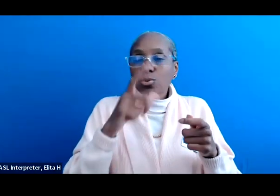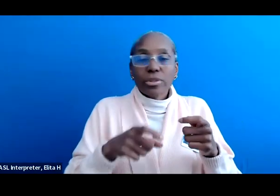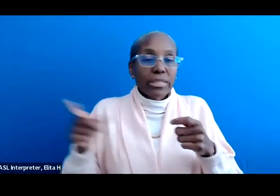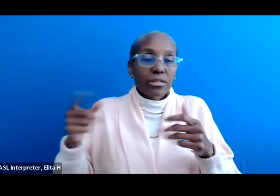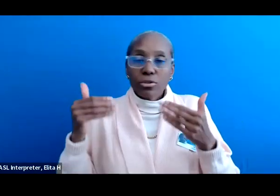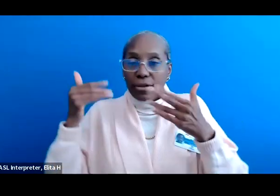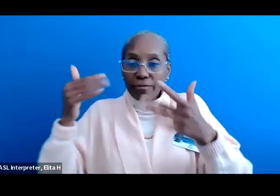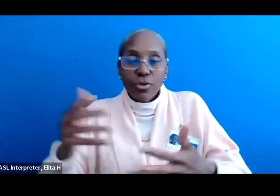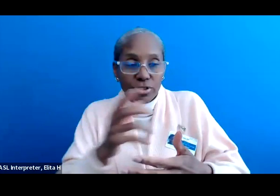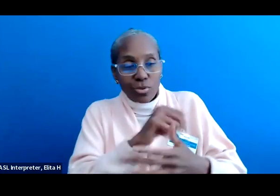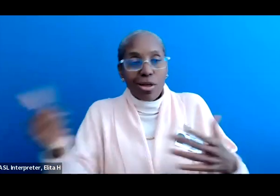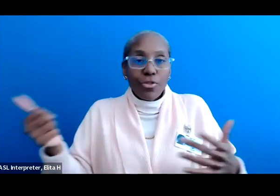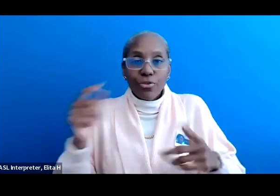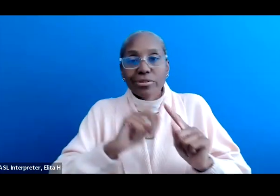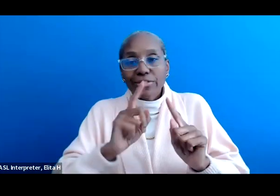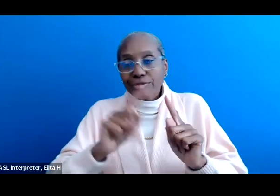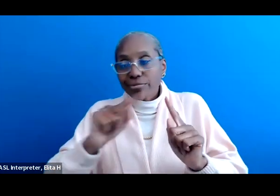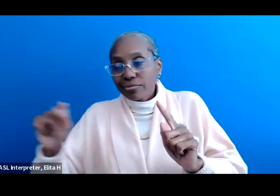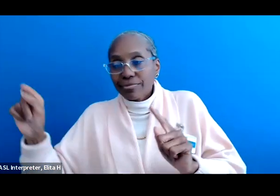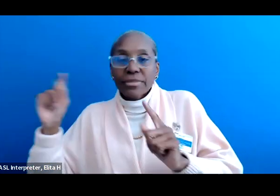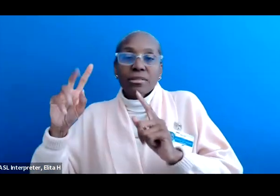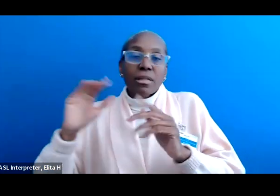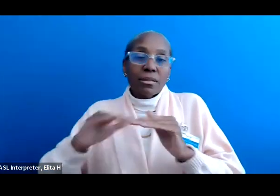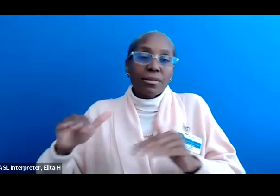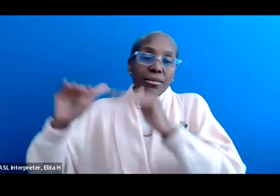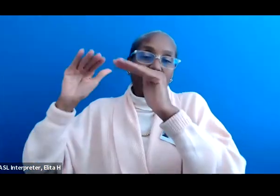to those other kinds of things. There was a question in here.